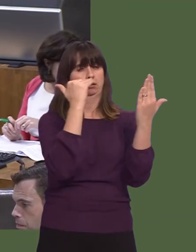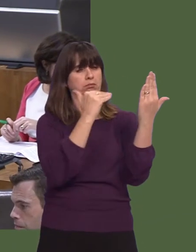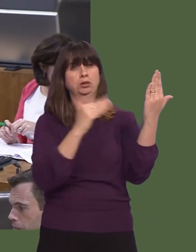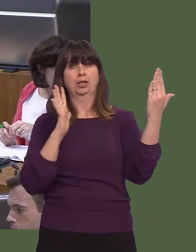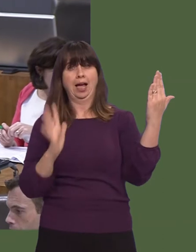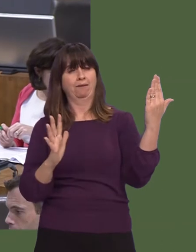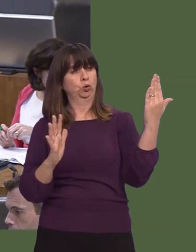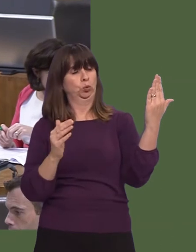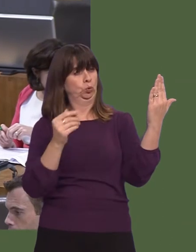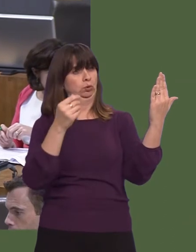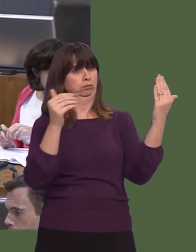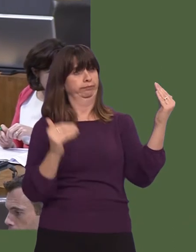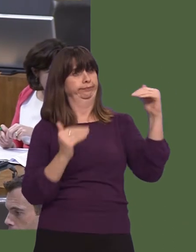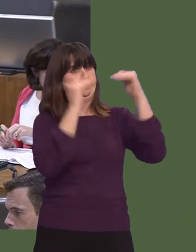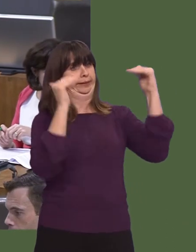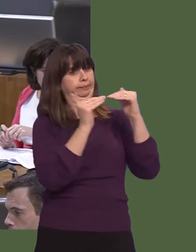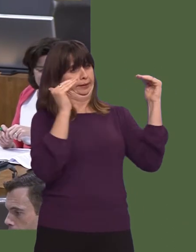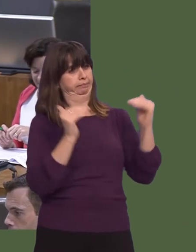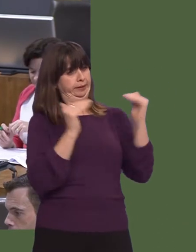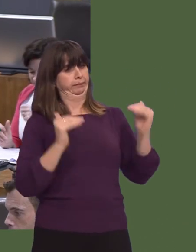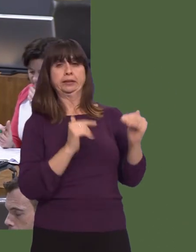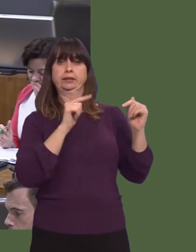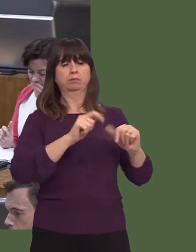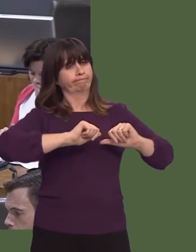we will be updating the guidance to incorporate emerging best practice. I understand that